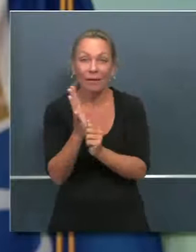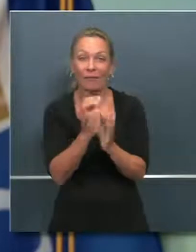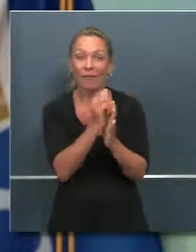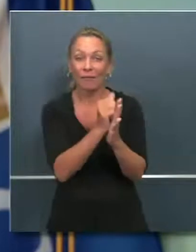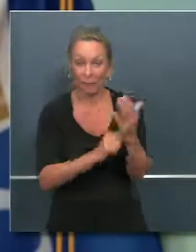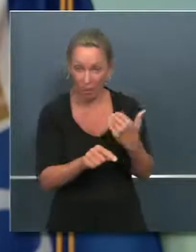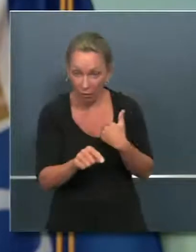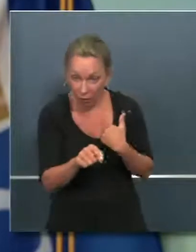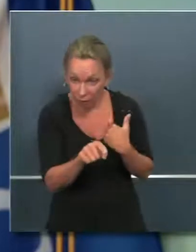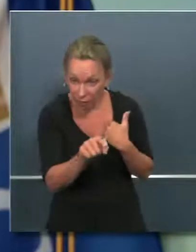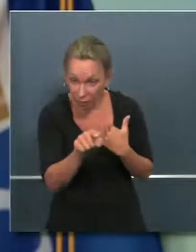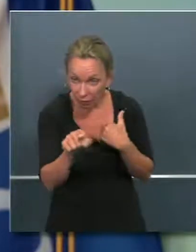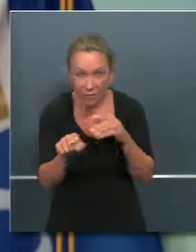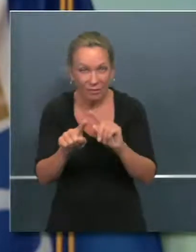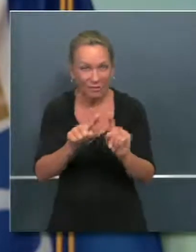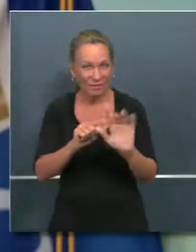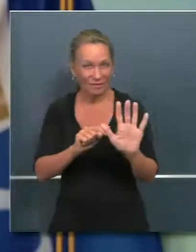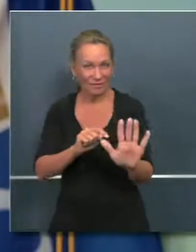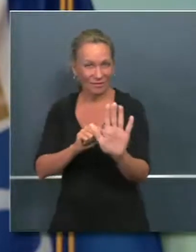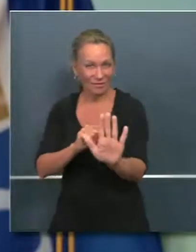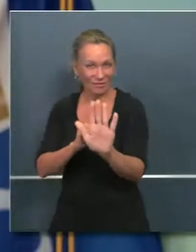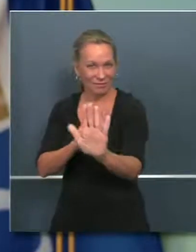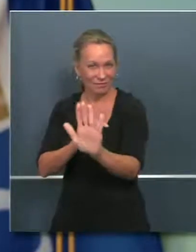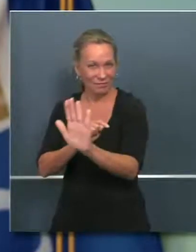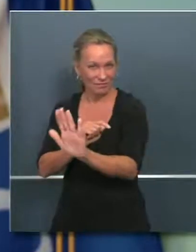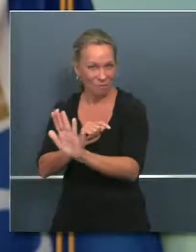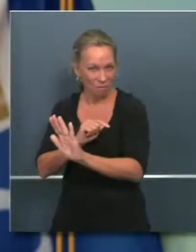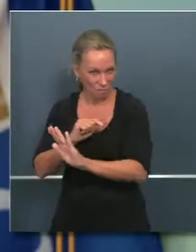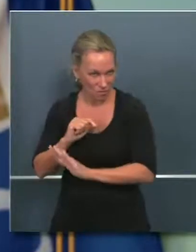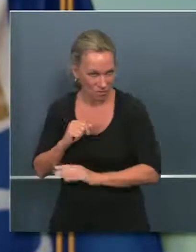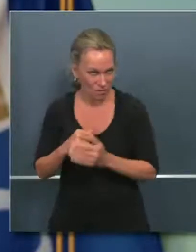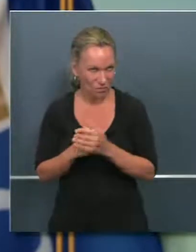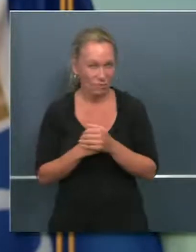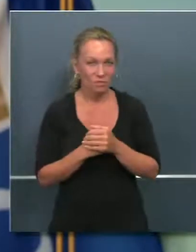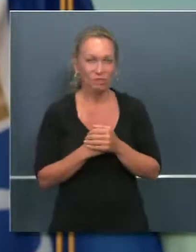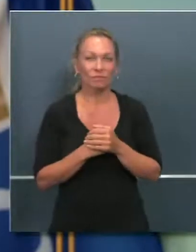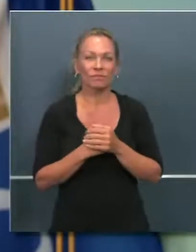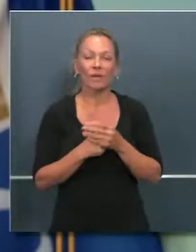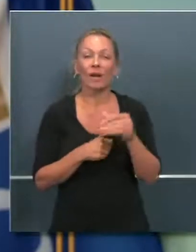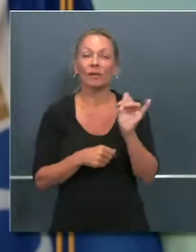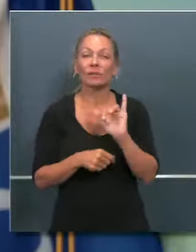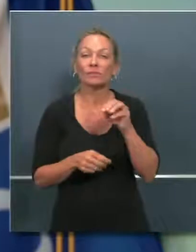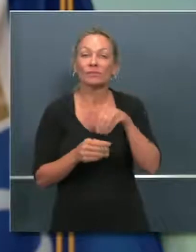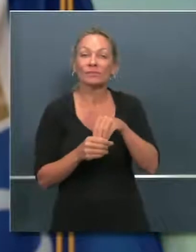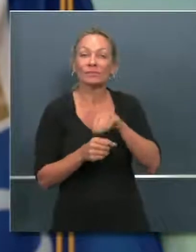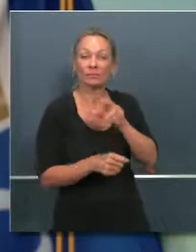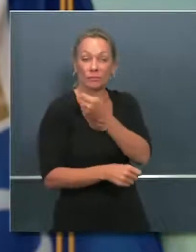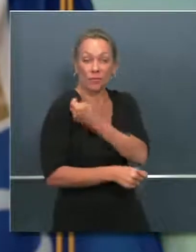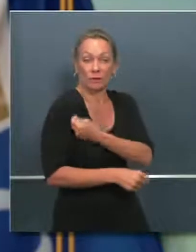within the hospital system to make sure that they could address possible need for a surge and that